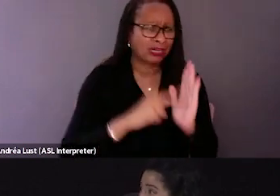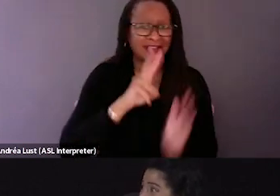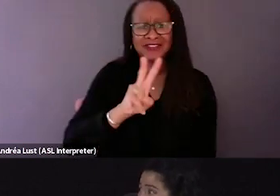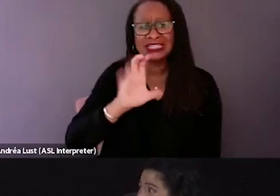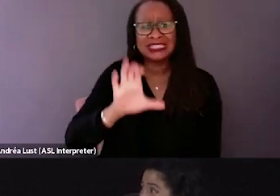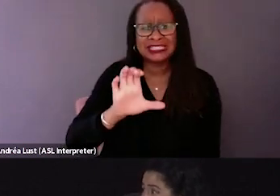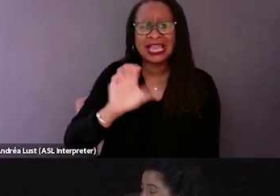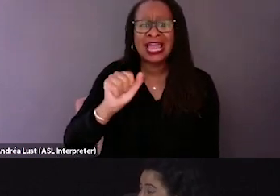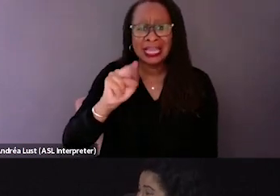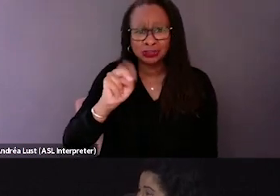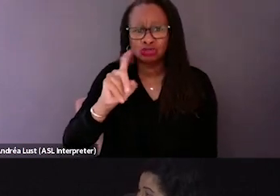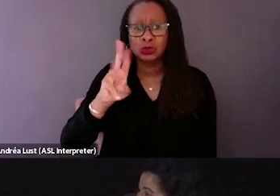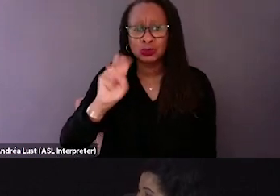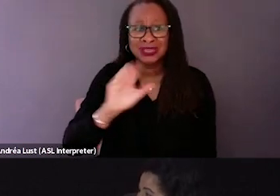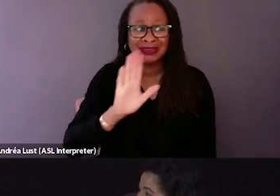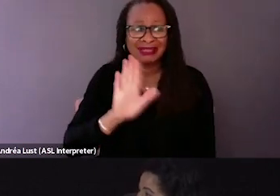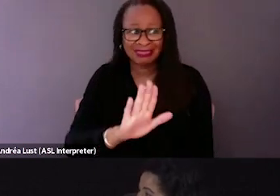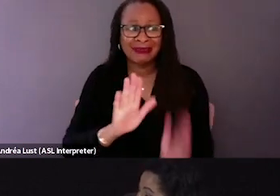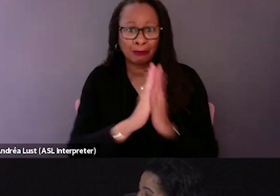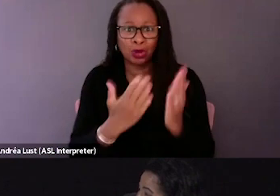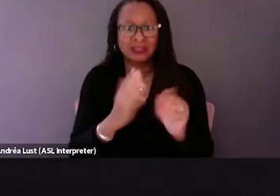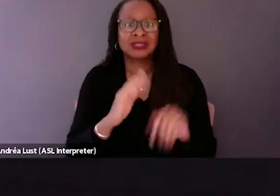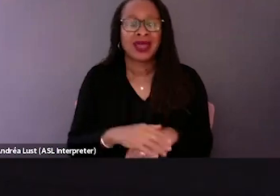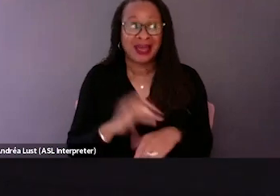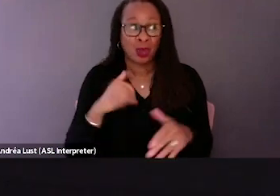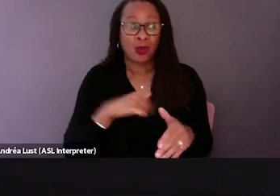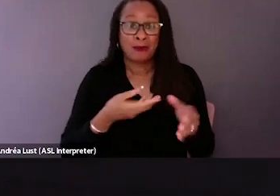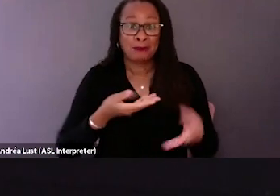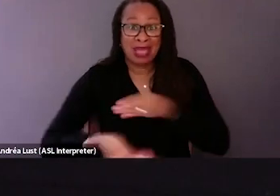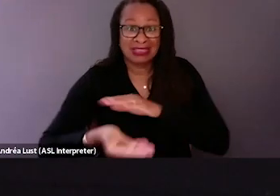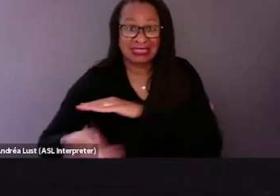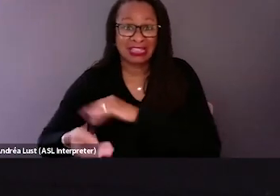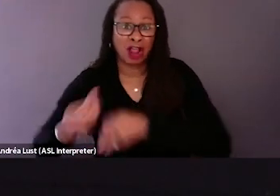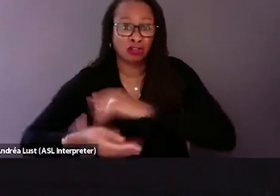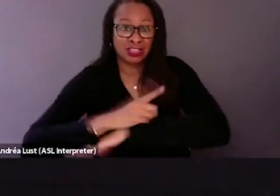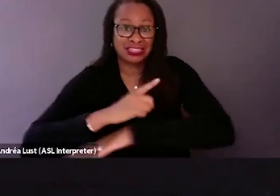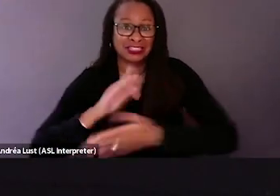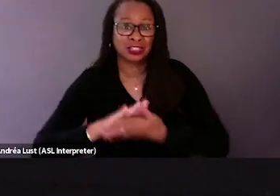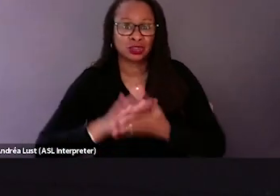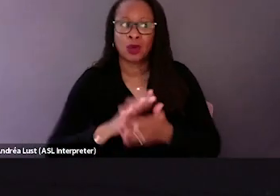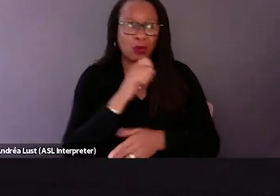Oh yeah. But that's what we were passing under our fifth grade desks, not "Are You There God? It's Me, Margaret," which would've changed my life.